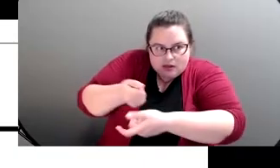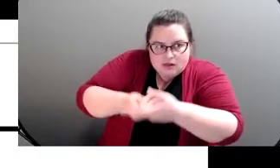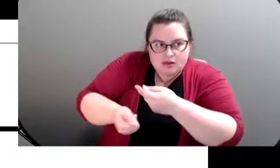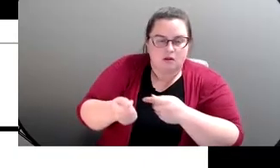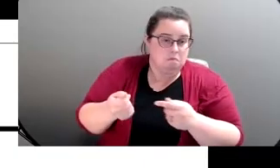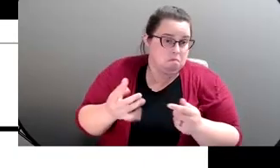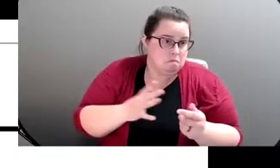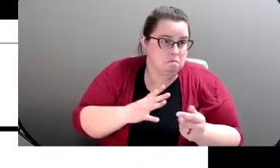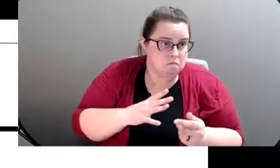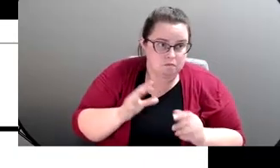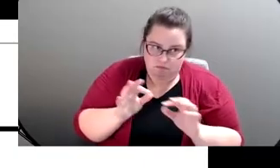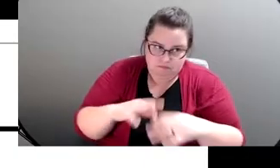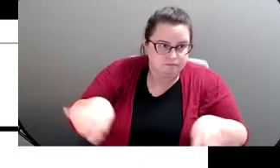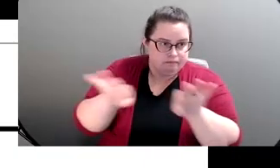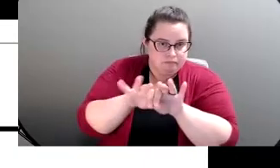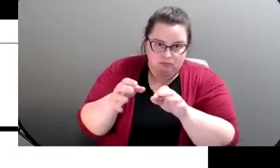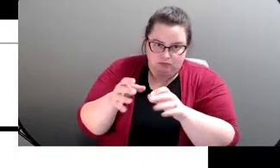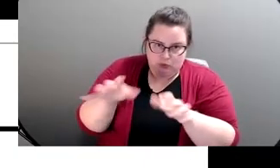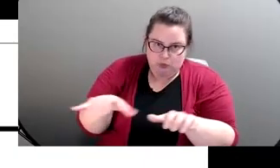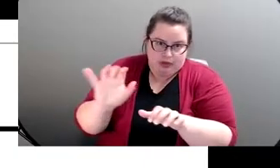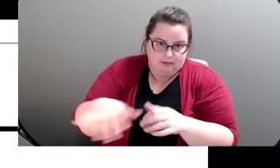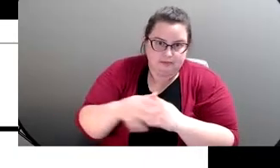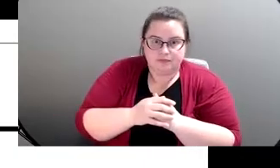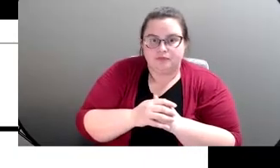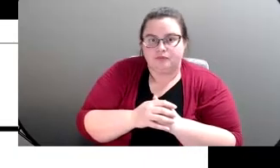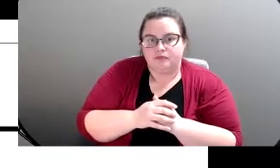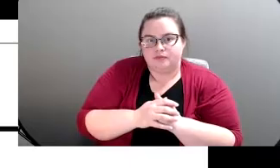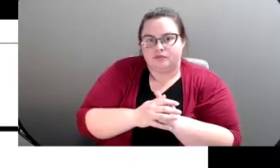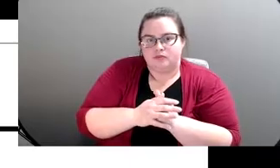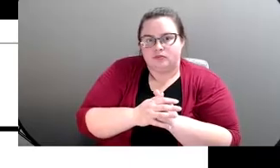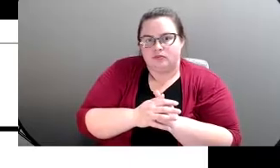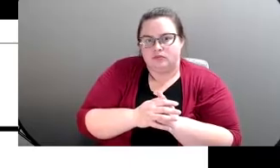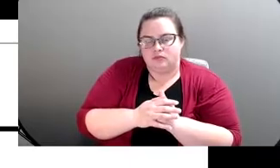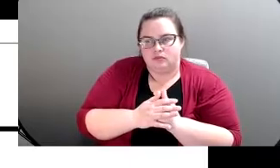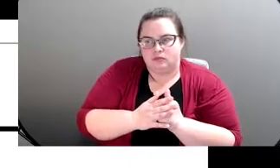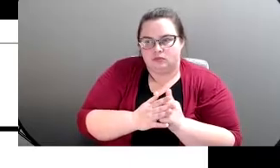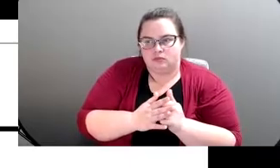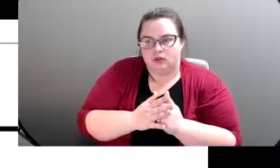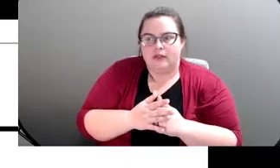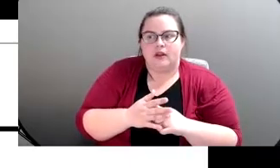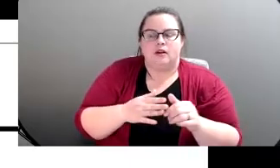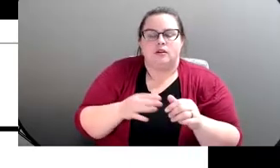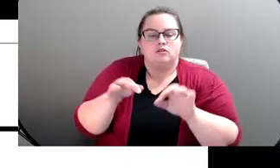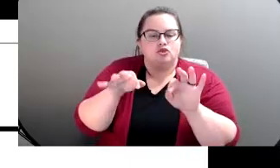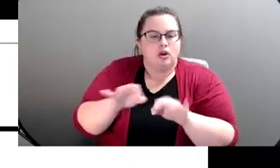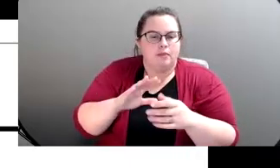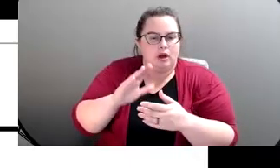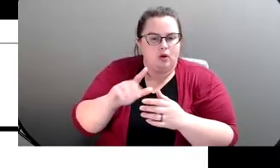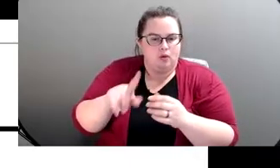is that is key right there. And then talking about how some of those things can be applied to real life.